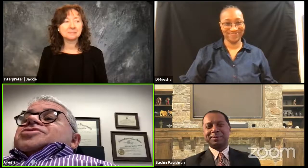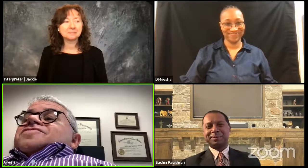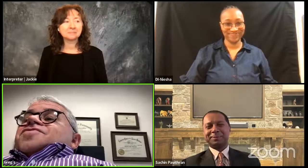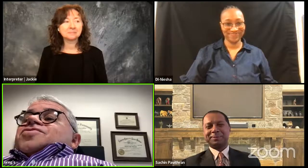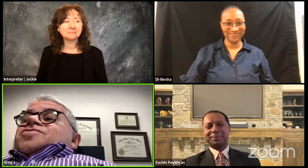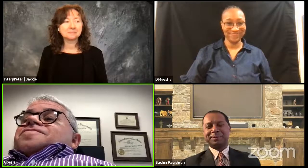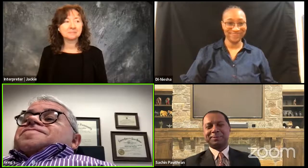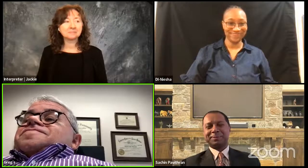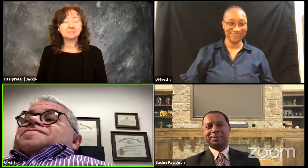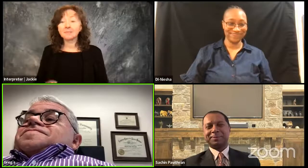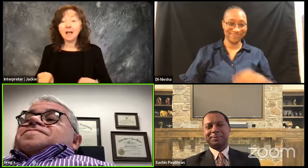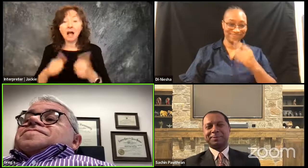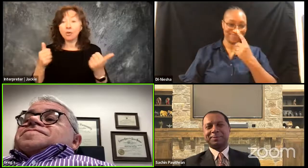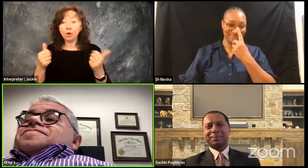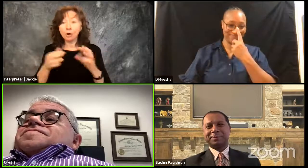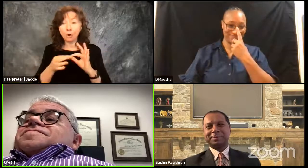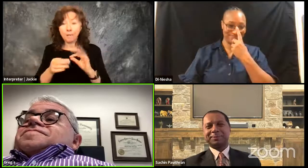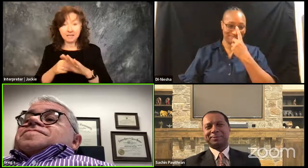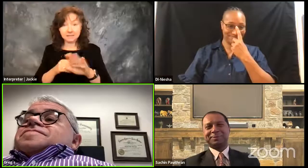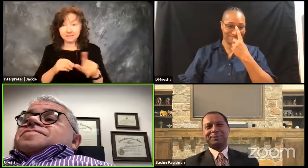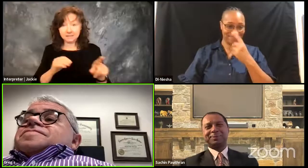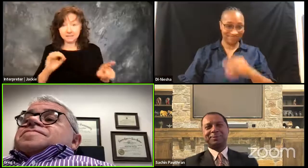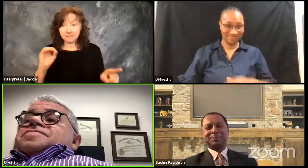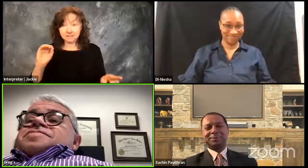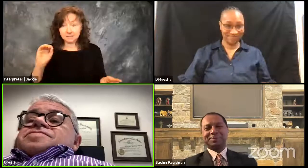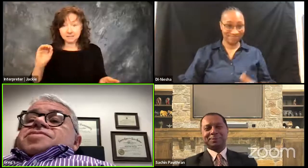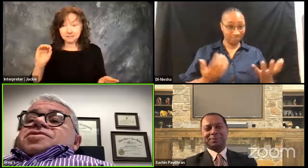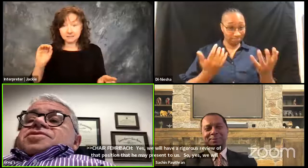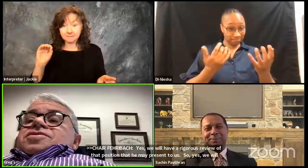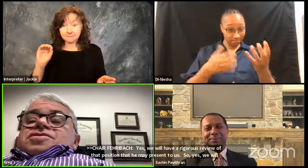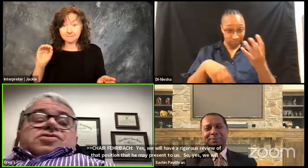Anything further? All right.